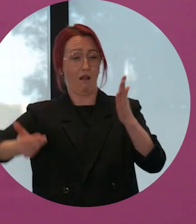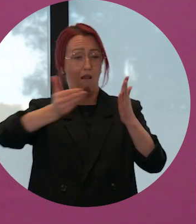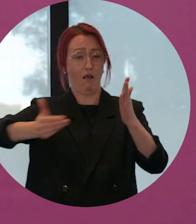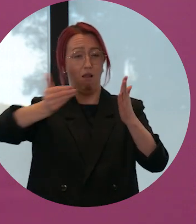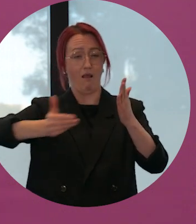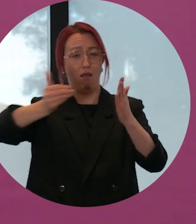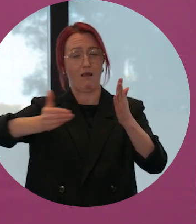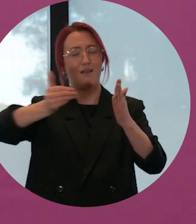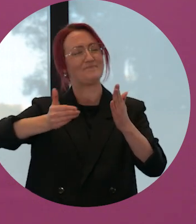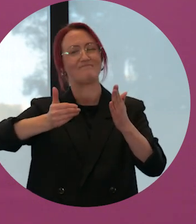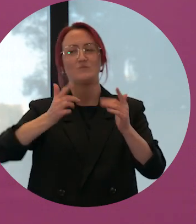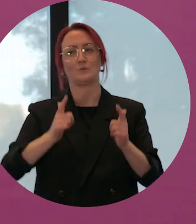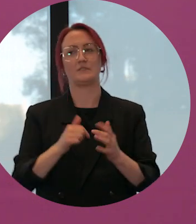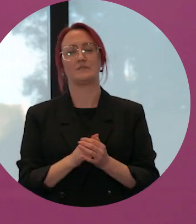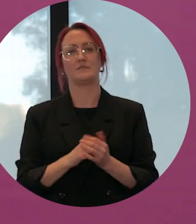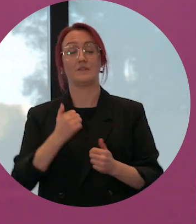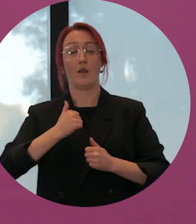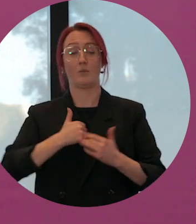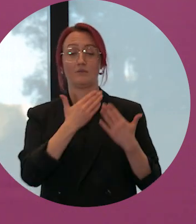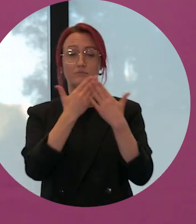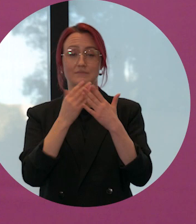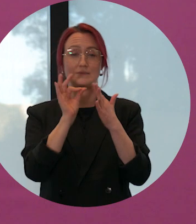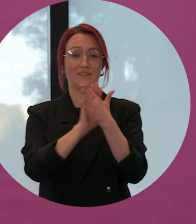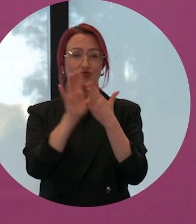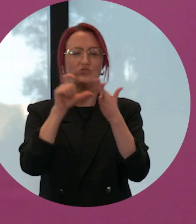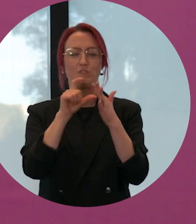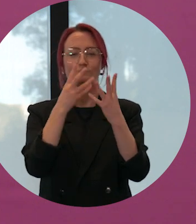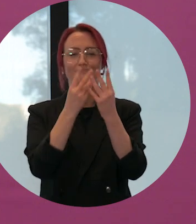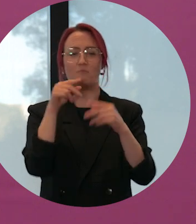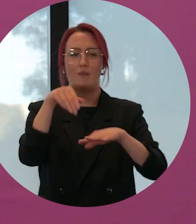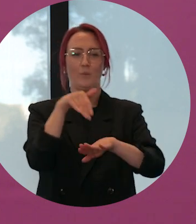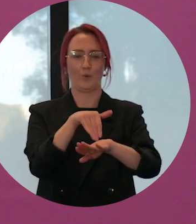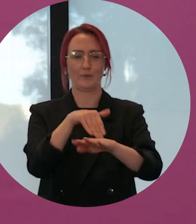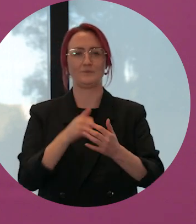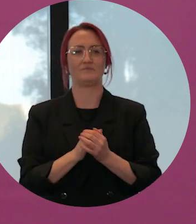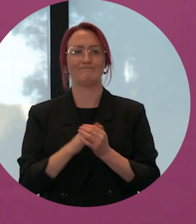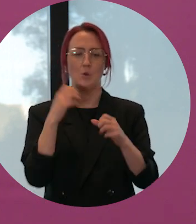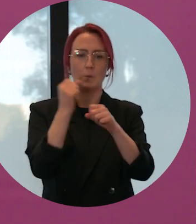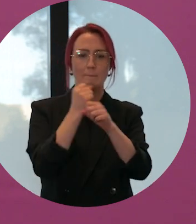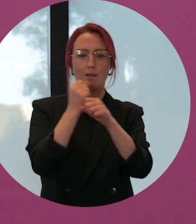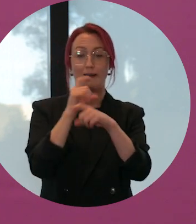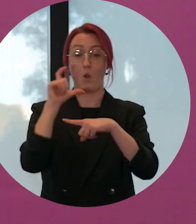For my PhD, my aim is to solve this problem by making composites reshapable.